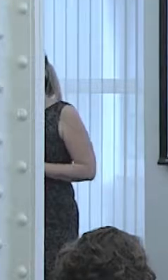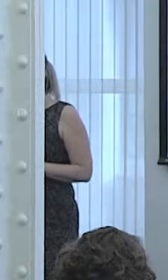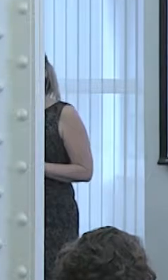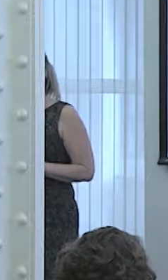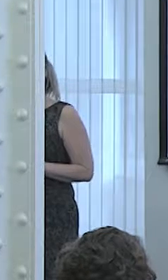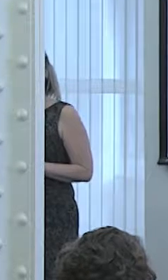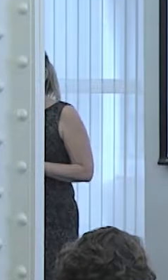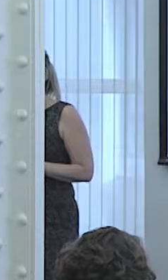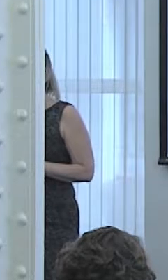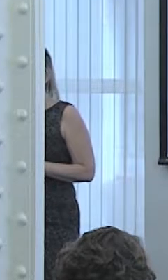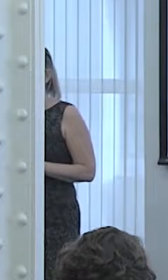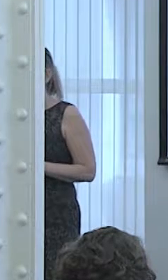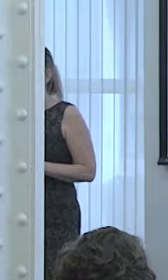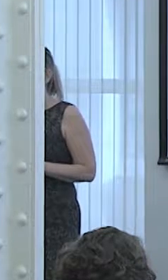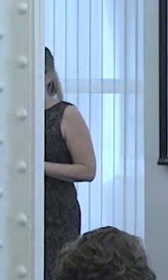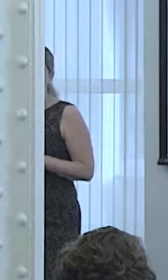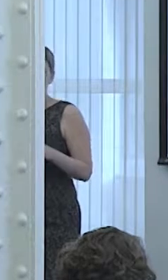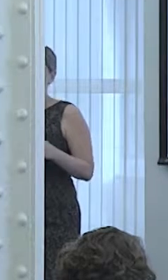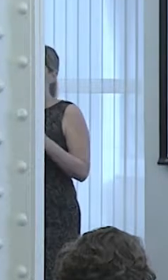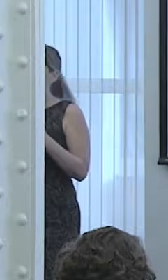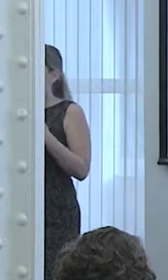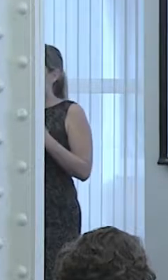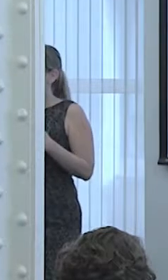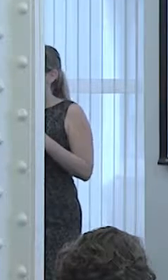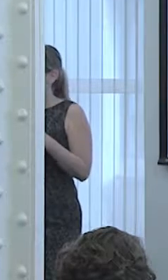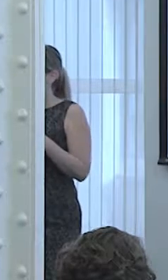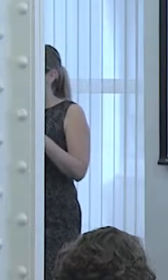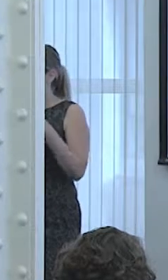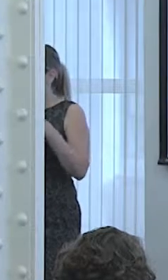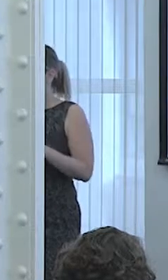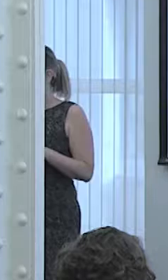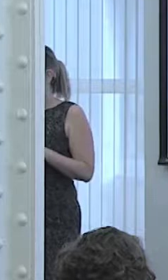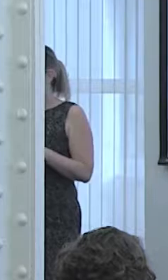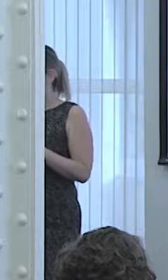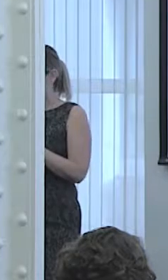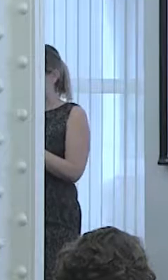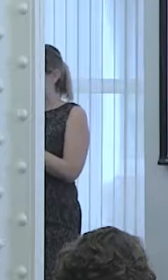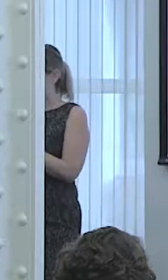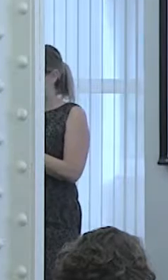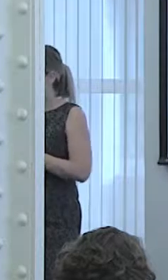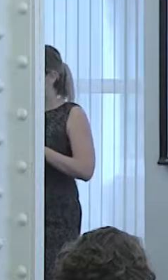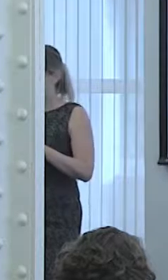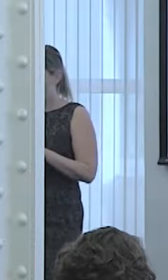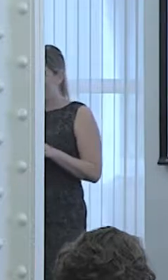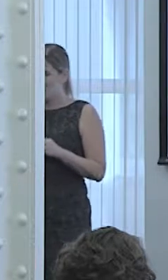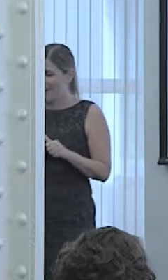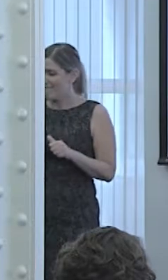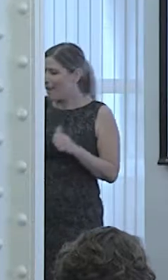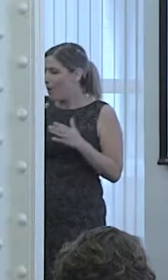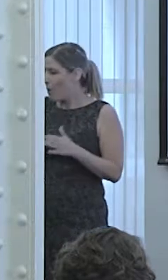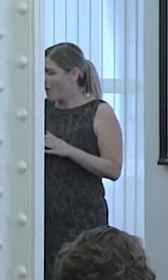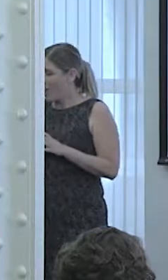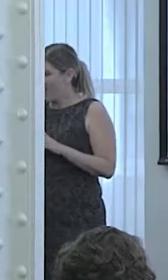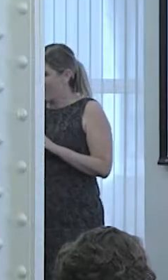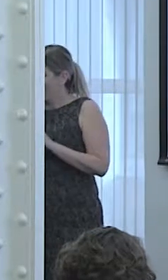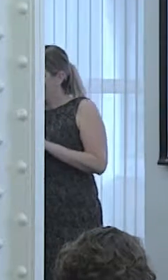And the next thing is talking about consent. People will constantly find ways to skirt through the idea